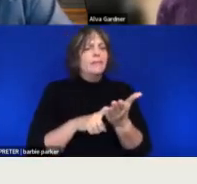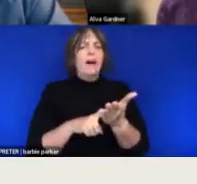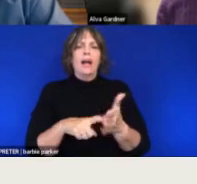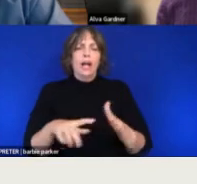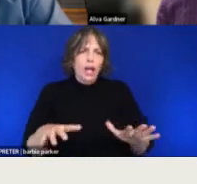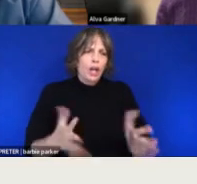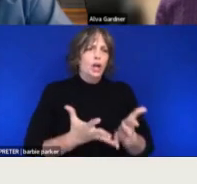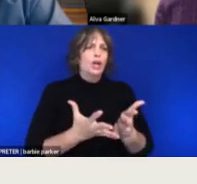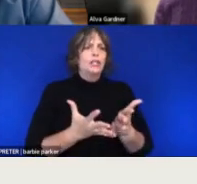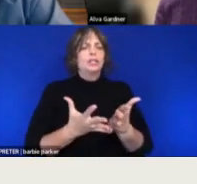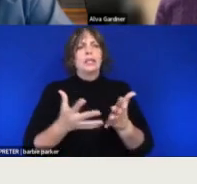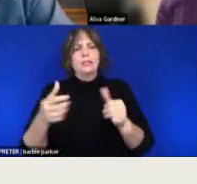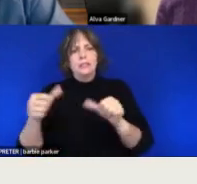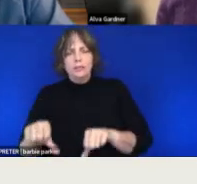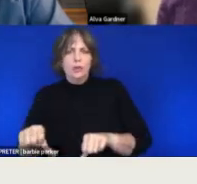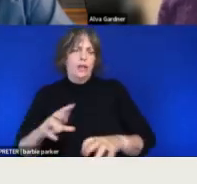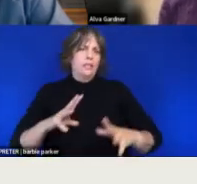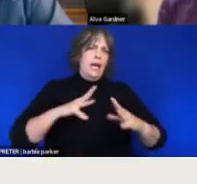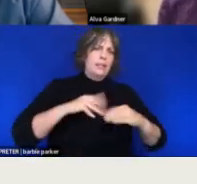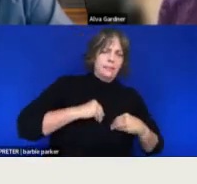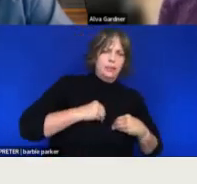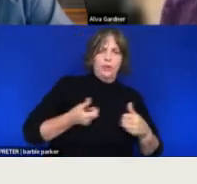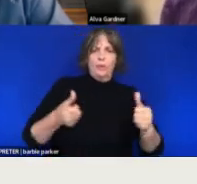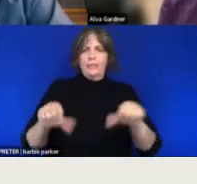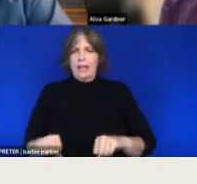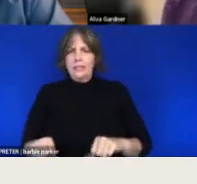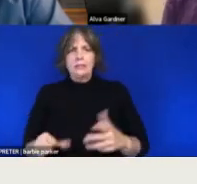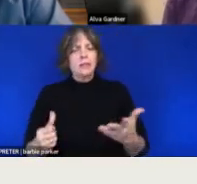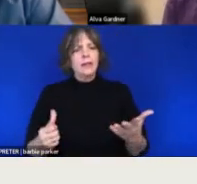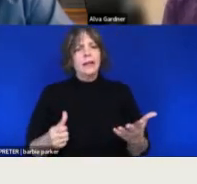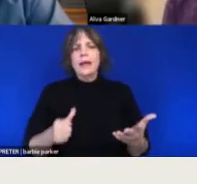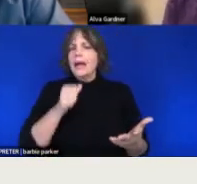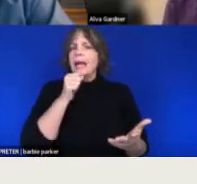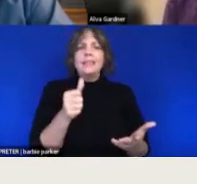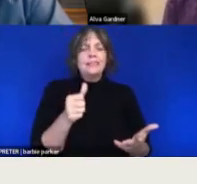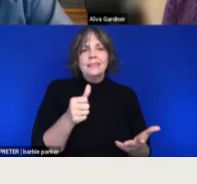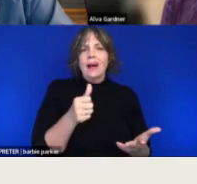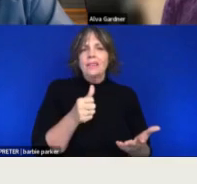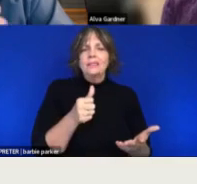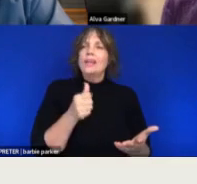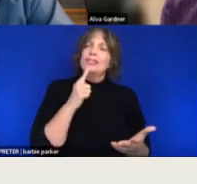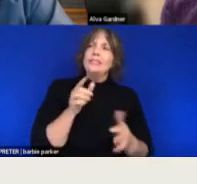what's accepted or rejected, and it's typically not the platitudes that we have on the wall. It's really how we treat